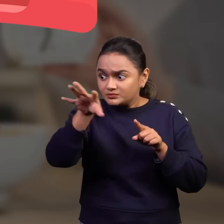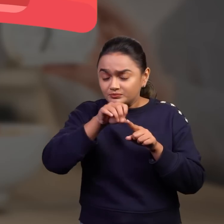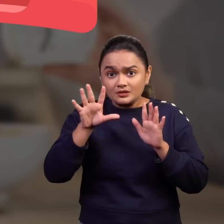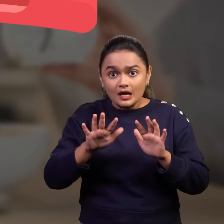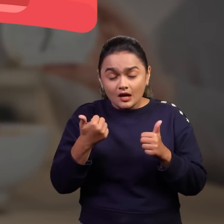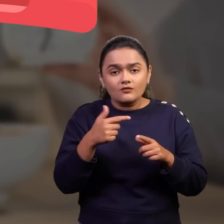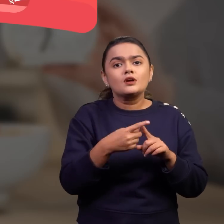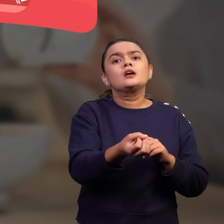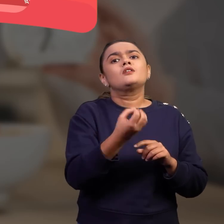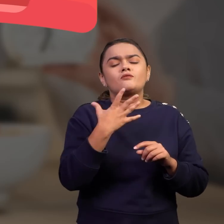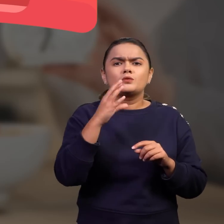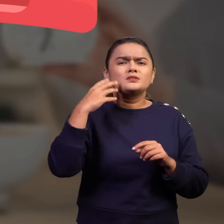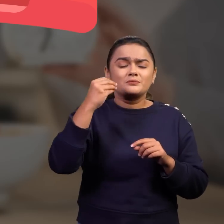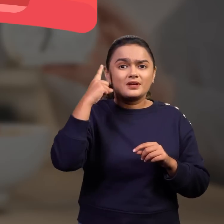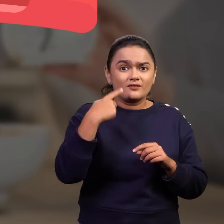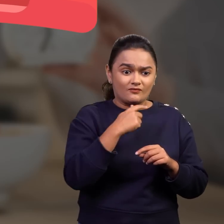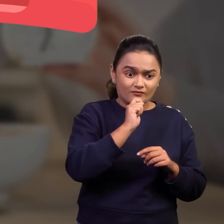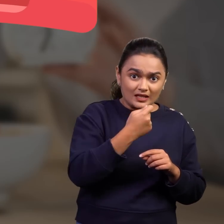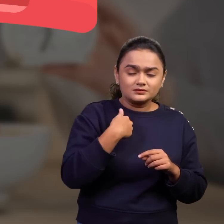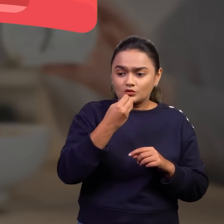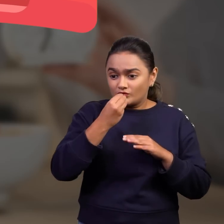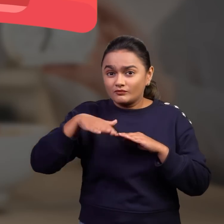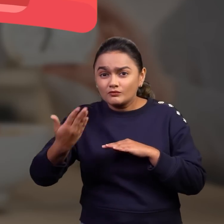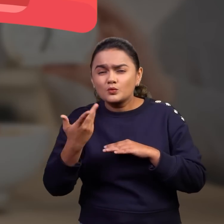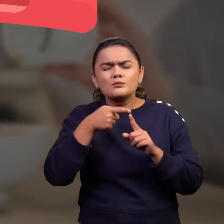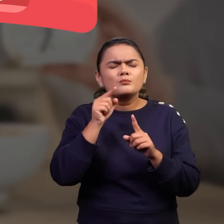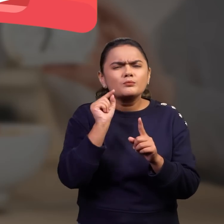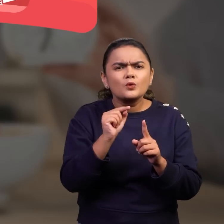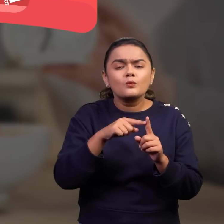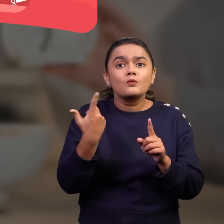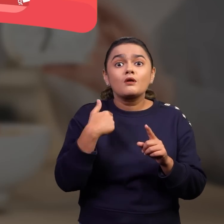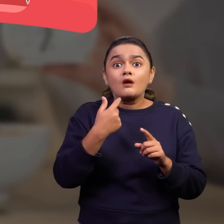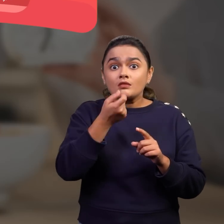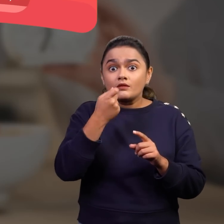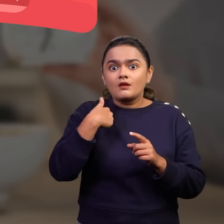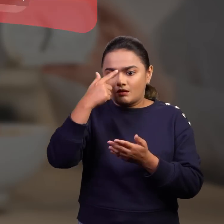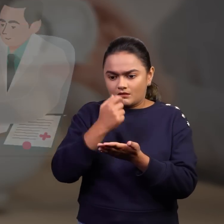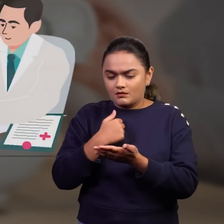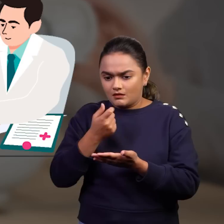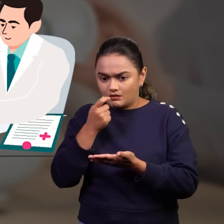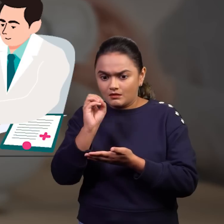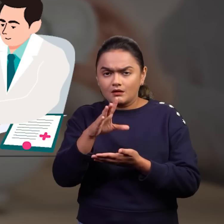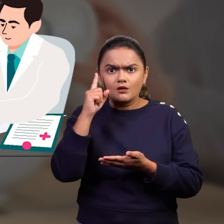The range of sugar level will indicate this. Fasting and post-meal sugar levels are tested for appropriate course of medication.